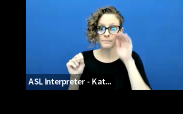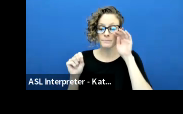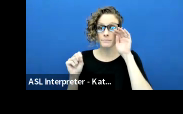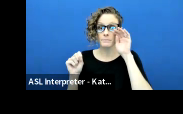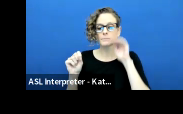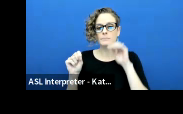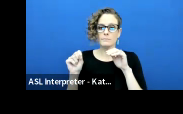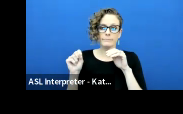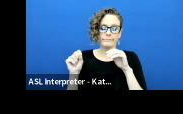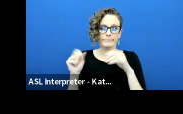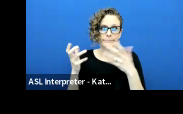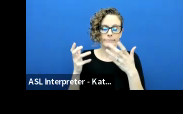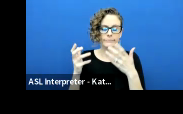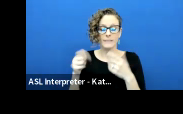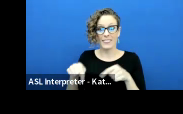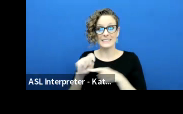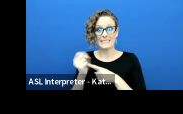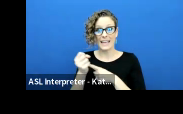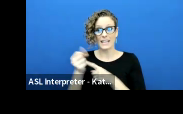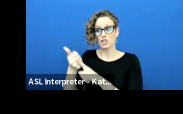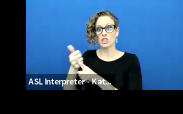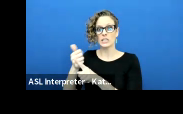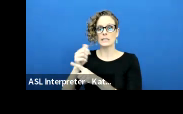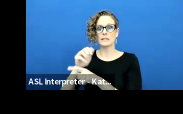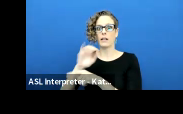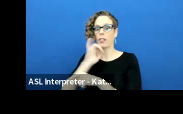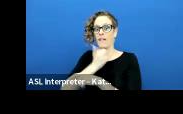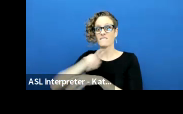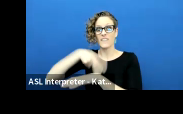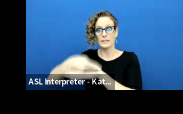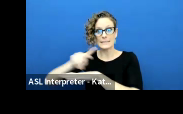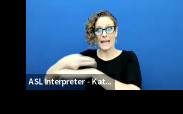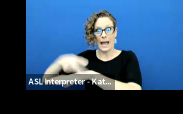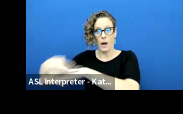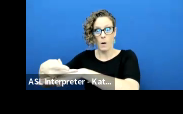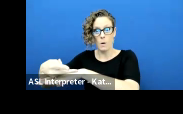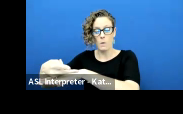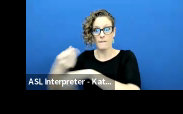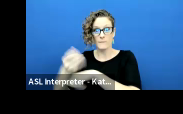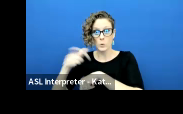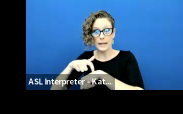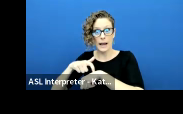this case she fell down in her own home a couple times and wasn't able to to get any assistance in